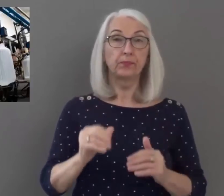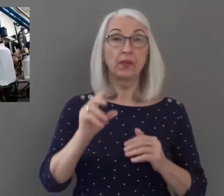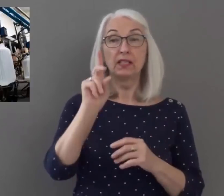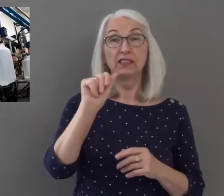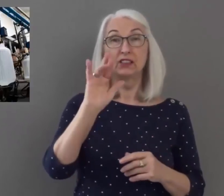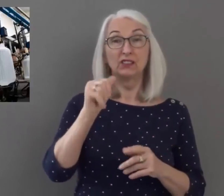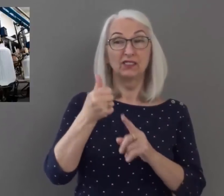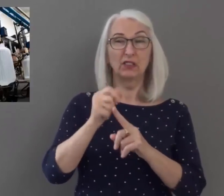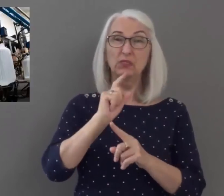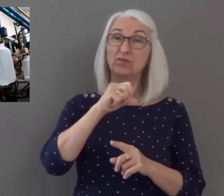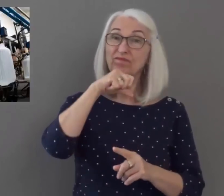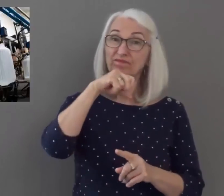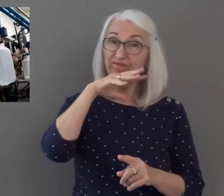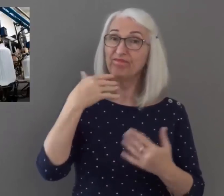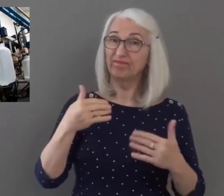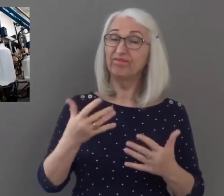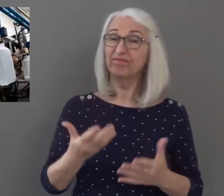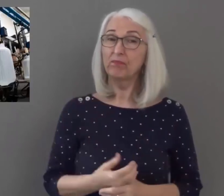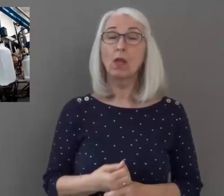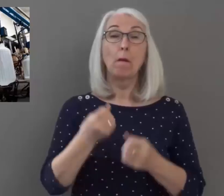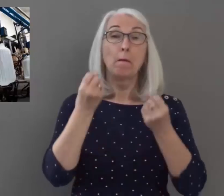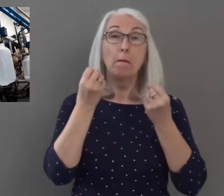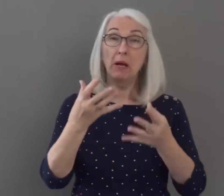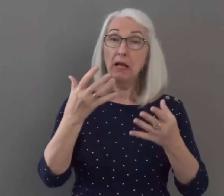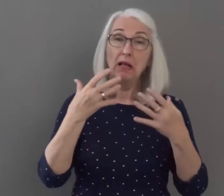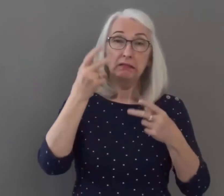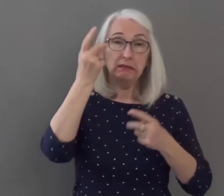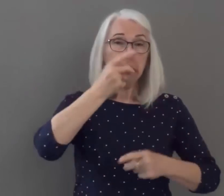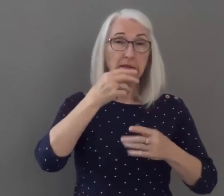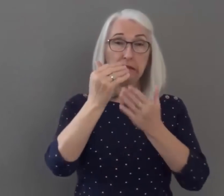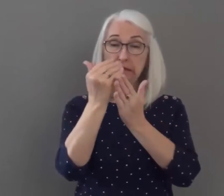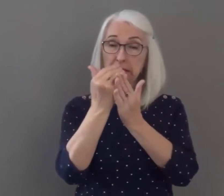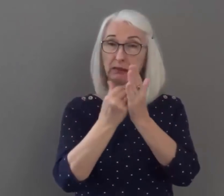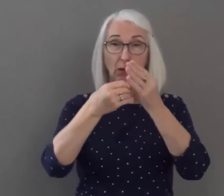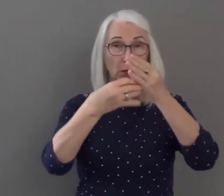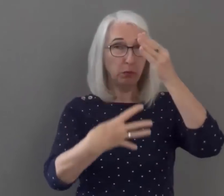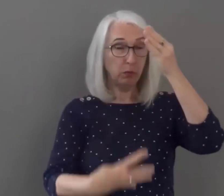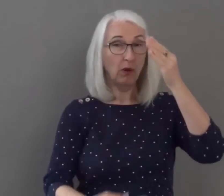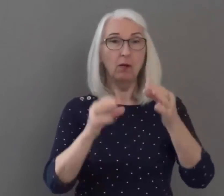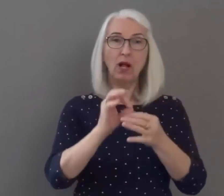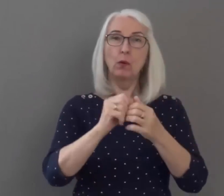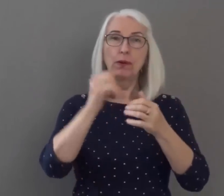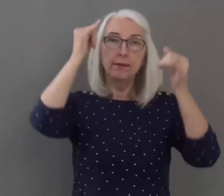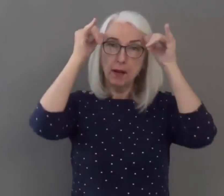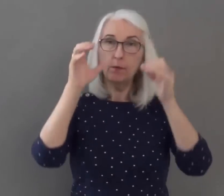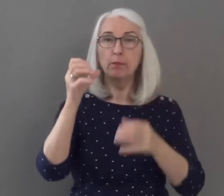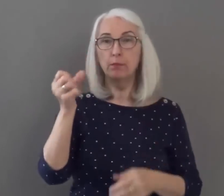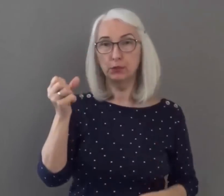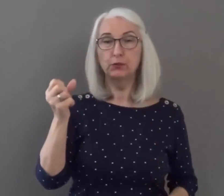~ Dairy contaminants ~ Many diseases listing related to cow’s milk